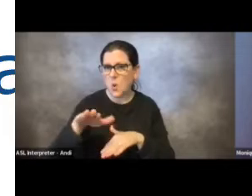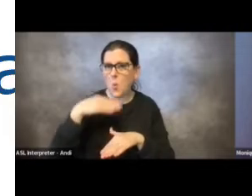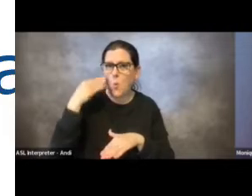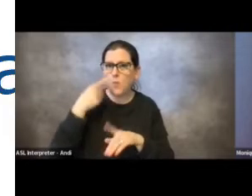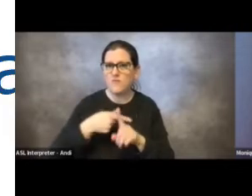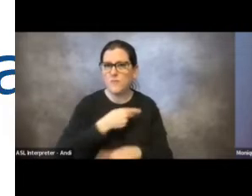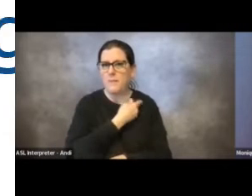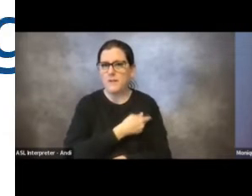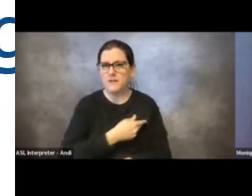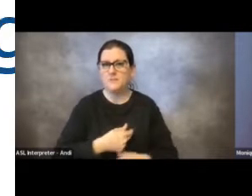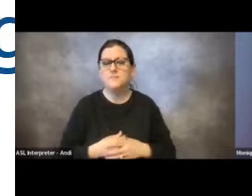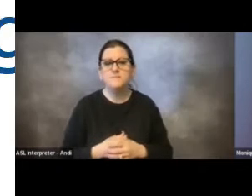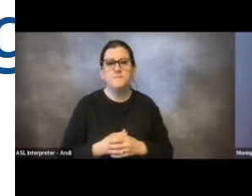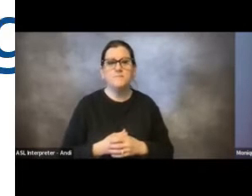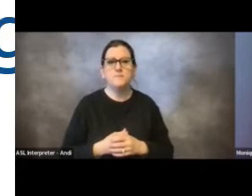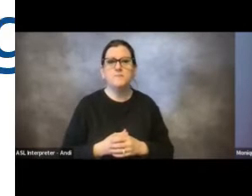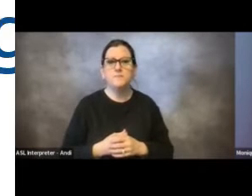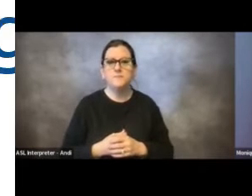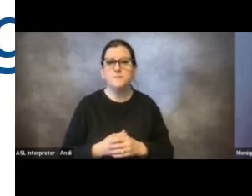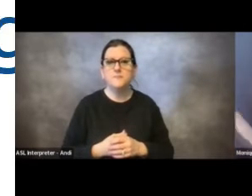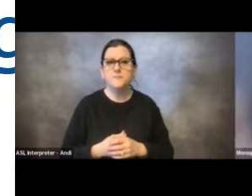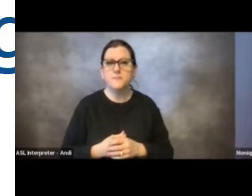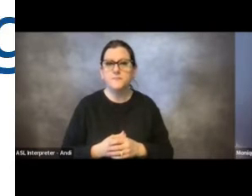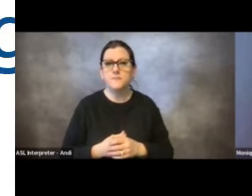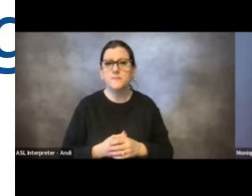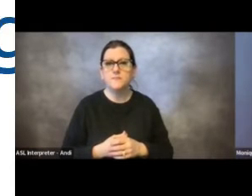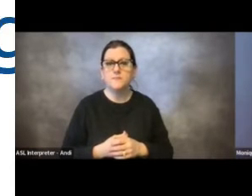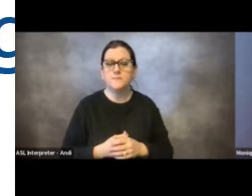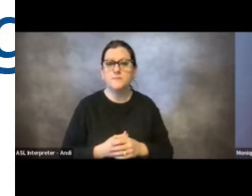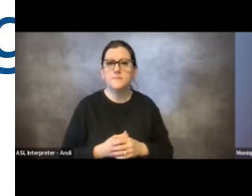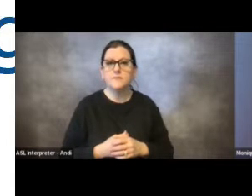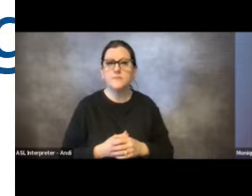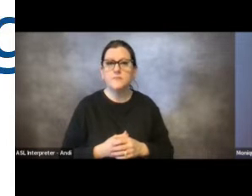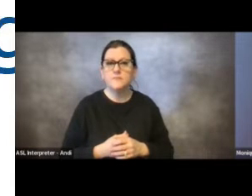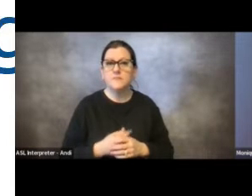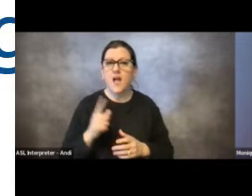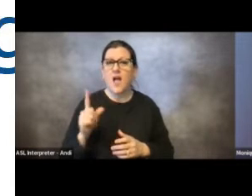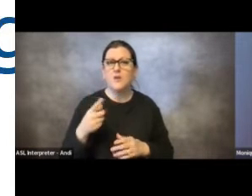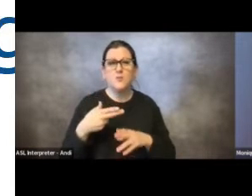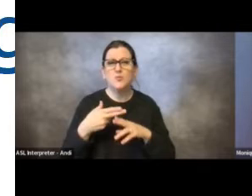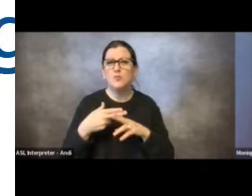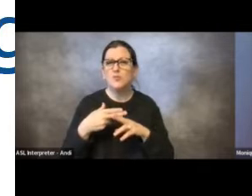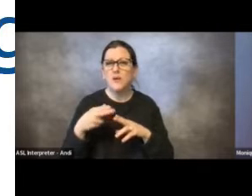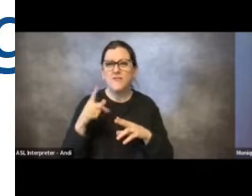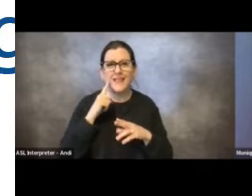Next slide, please. And then, just briefly, I think I'm getting close to over my time,